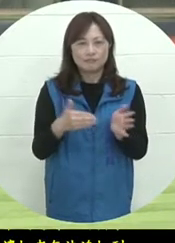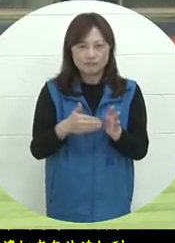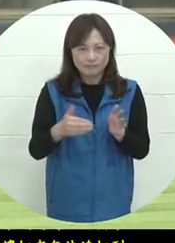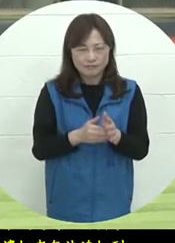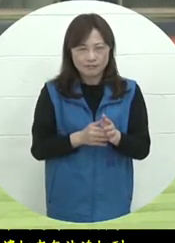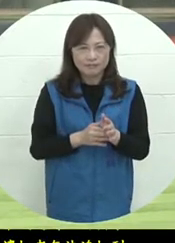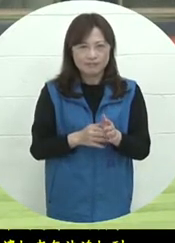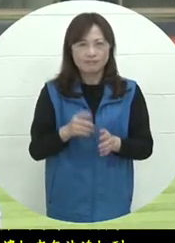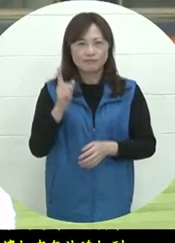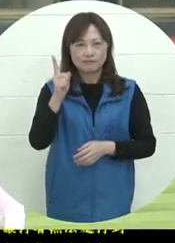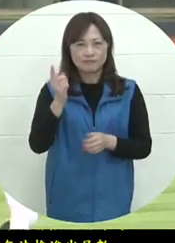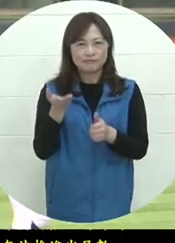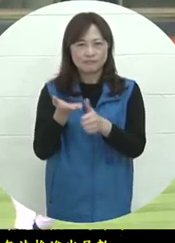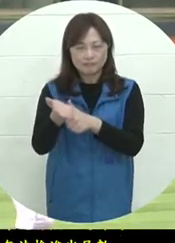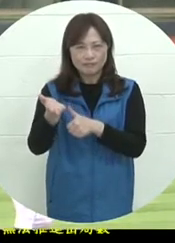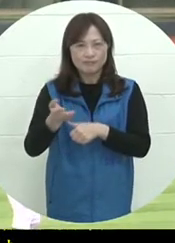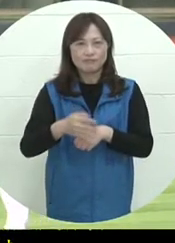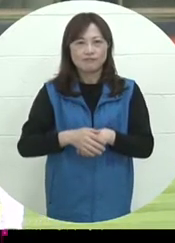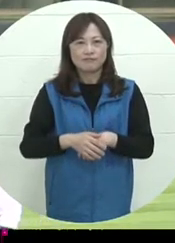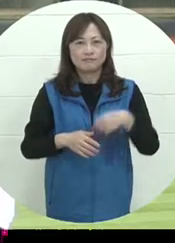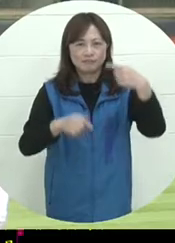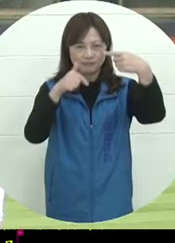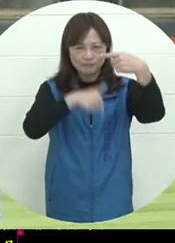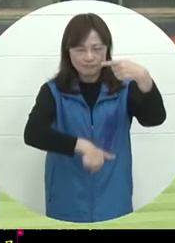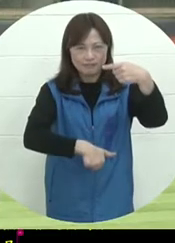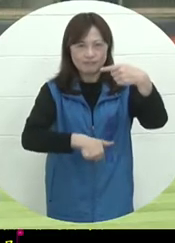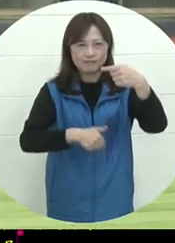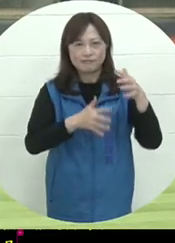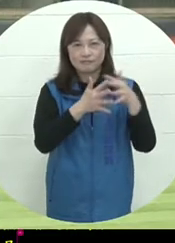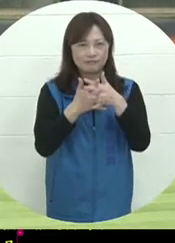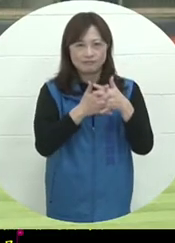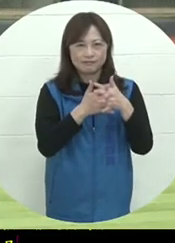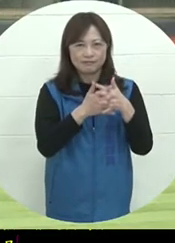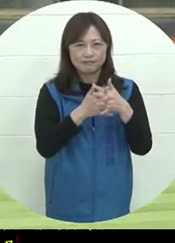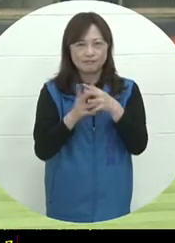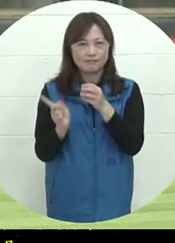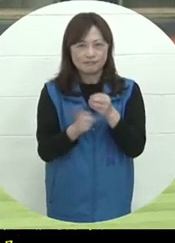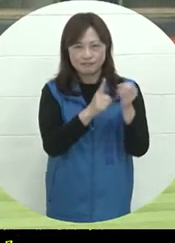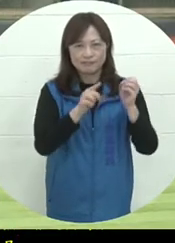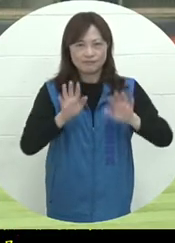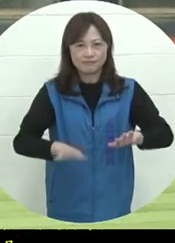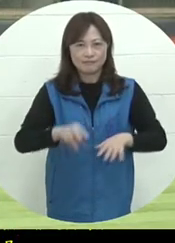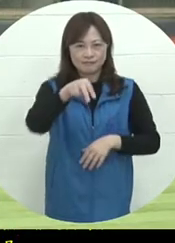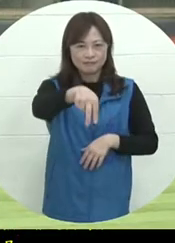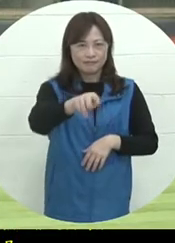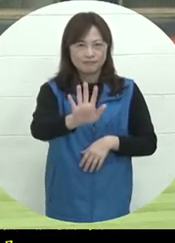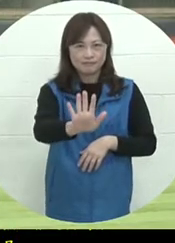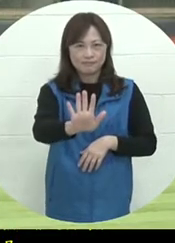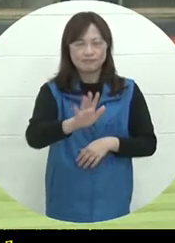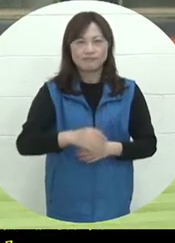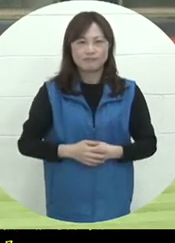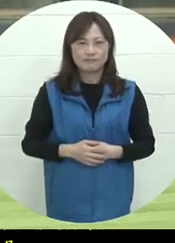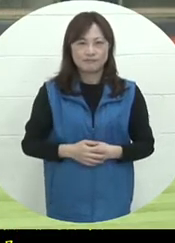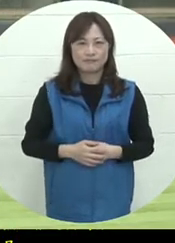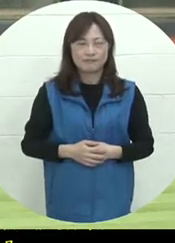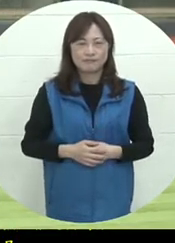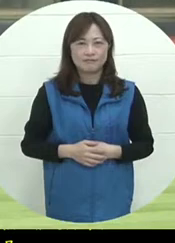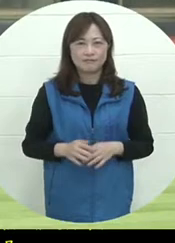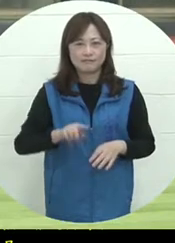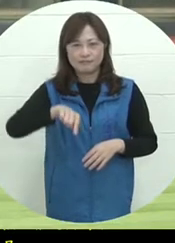fell swoop, the U.S. team's offense is now a friend at second base. The next situation was the third bat